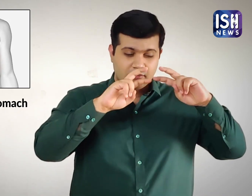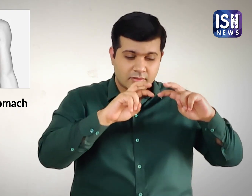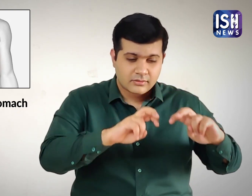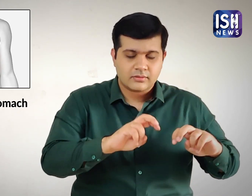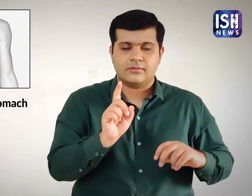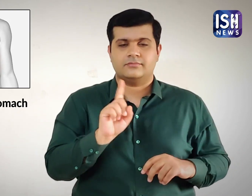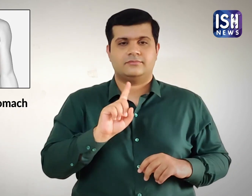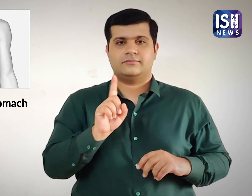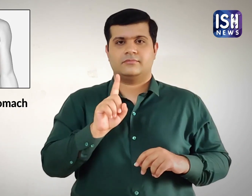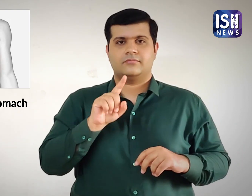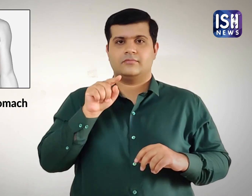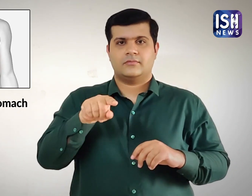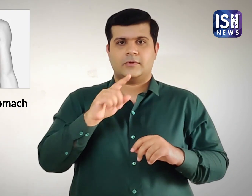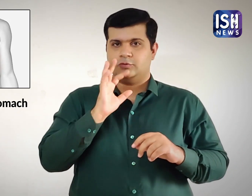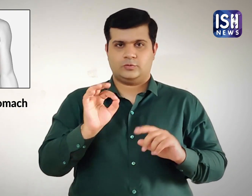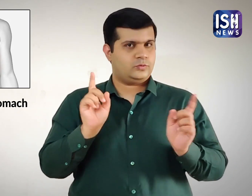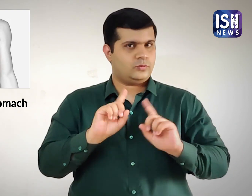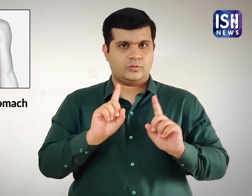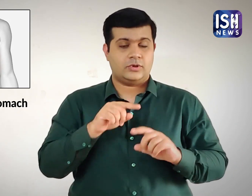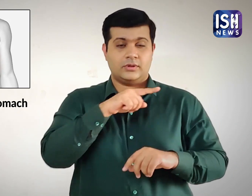Research has shown this to be false.